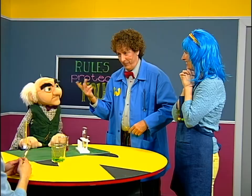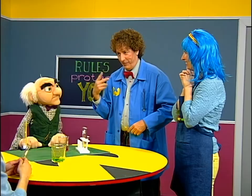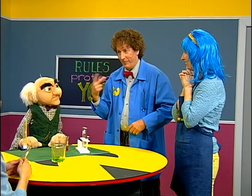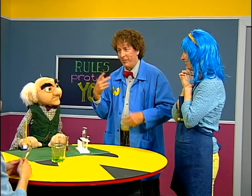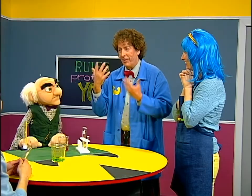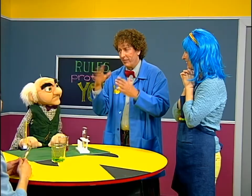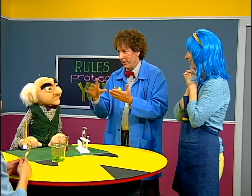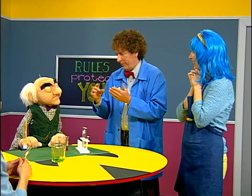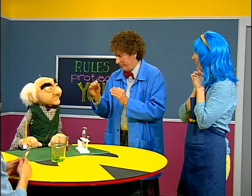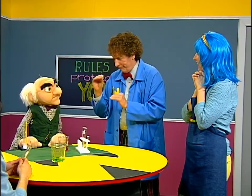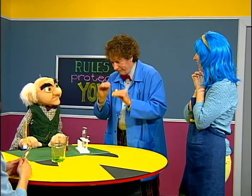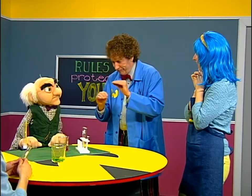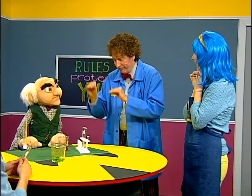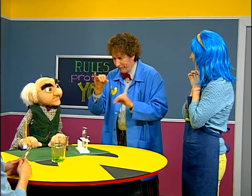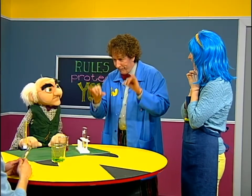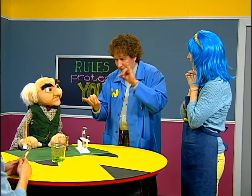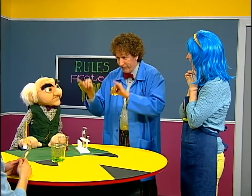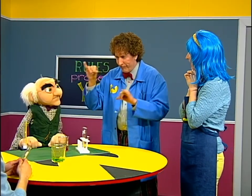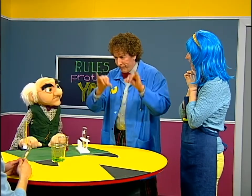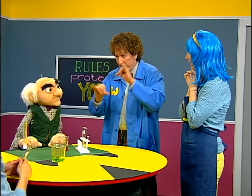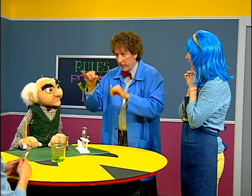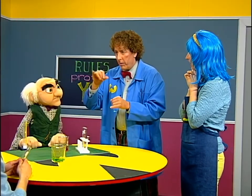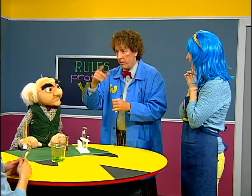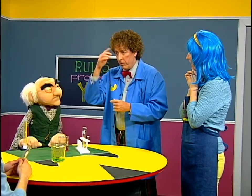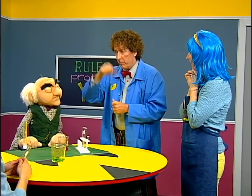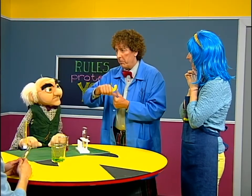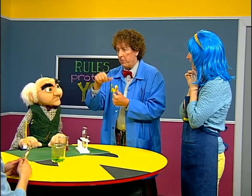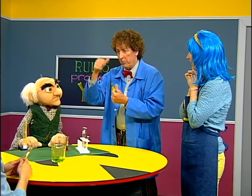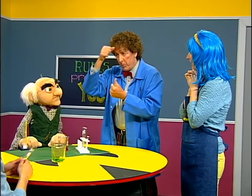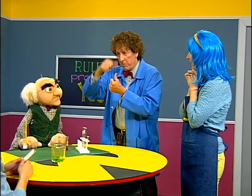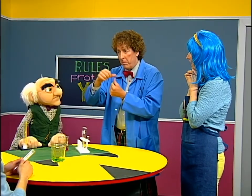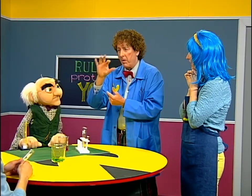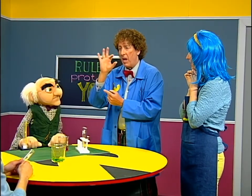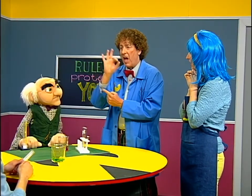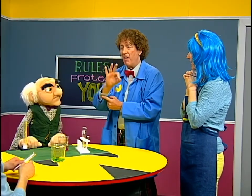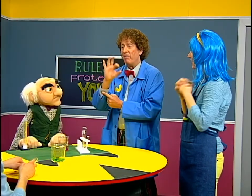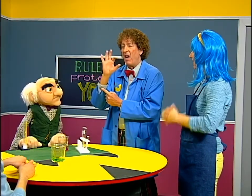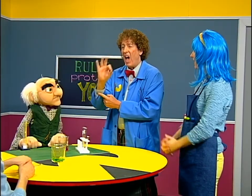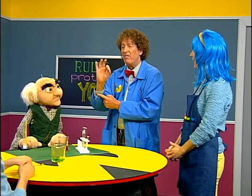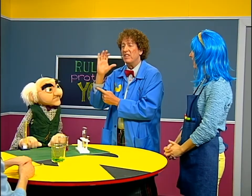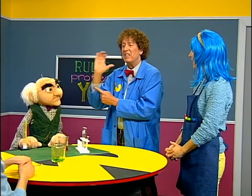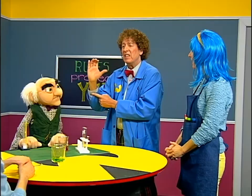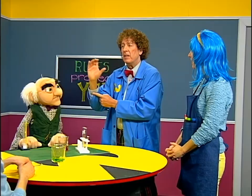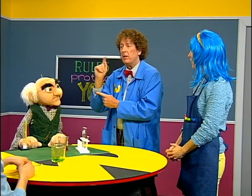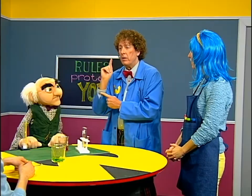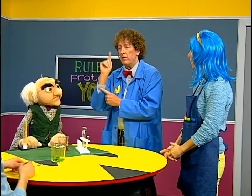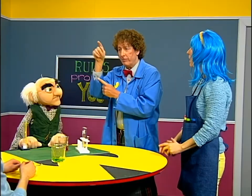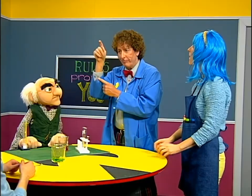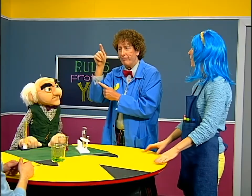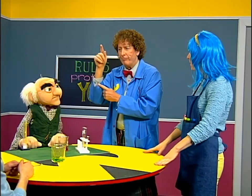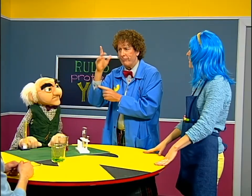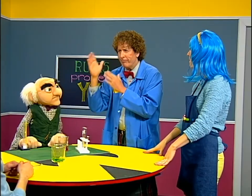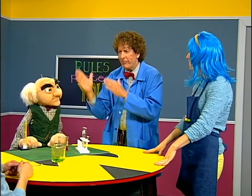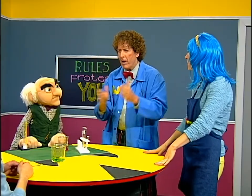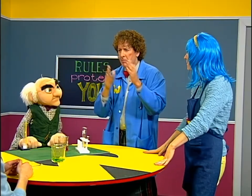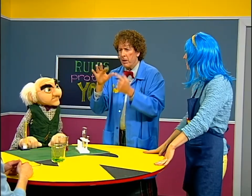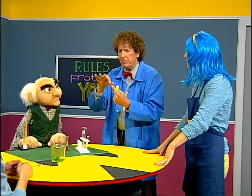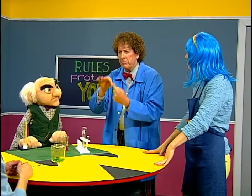UM, UH, HUH. UHH. OH. EUHHH. THAT WOULD BE MY COMB. OHHH. SORRY.